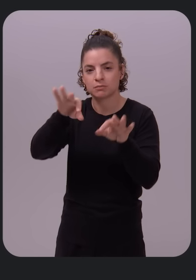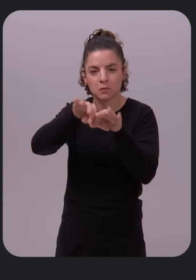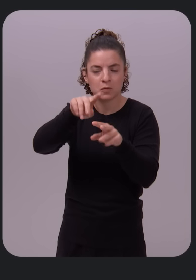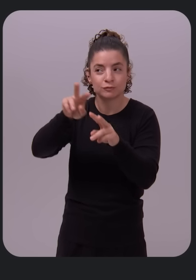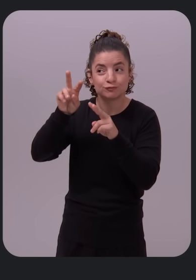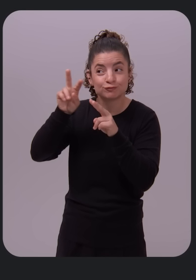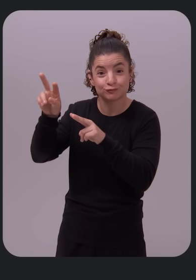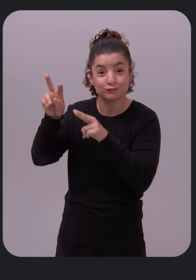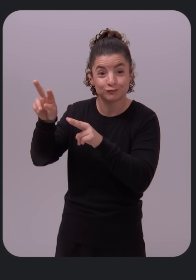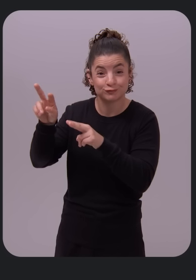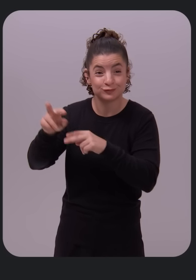Stay tuned.